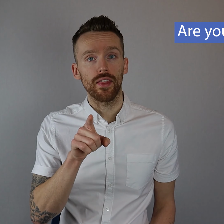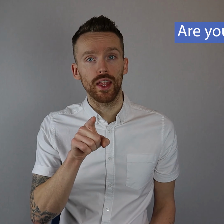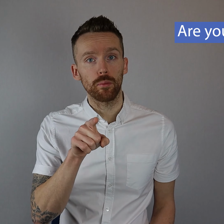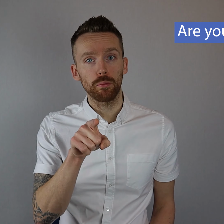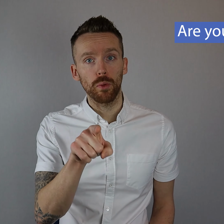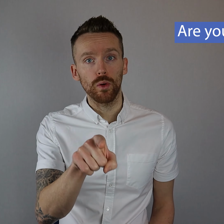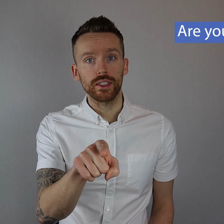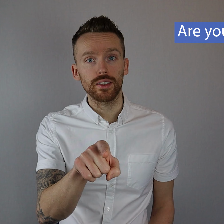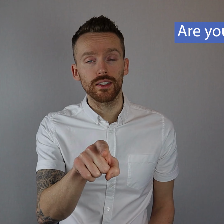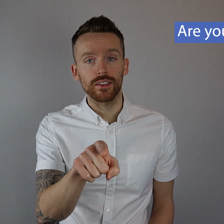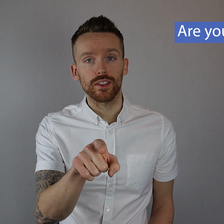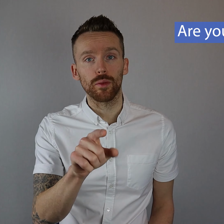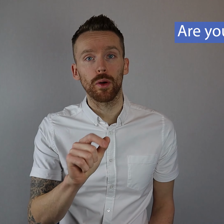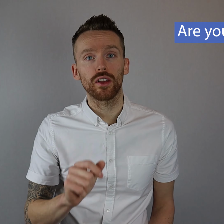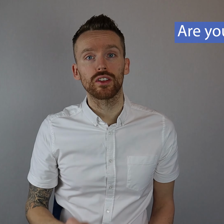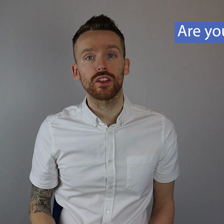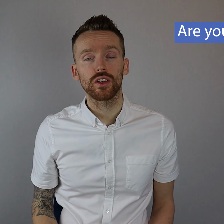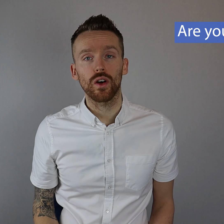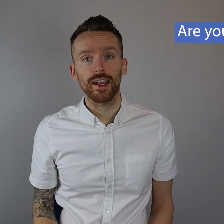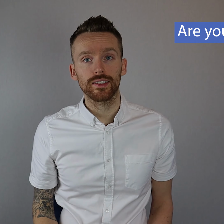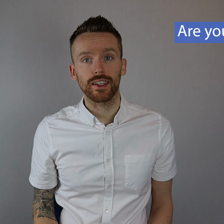And then point to the person that you're asking.